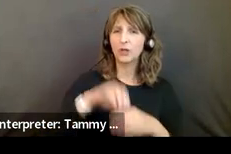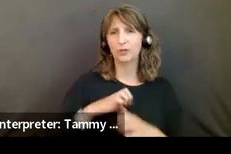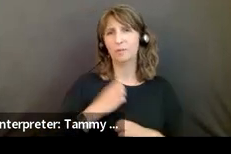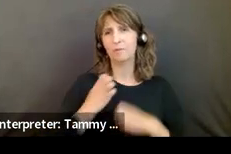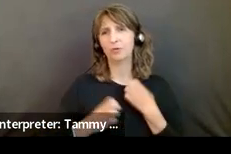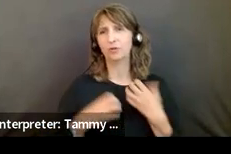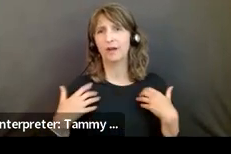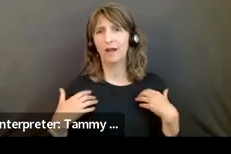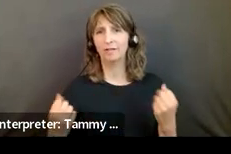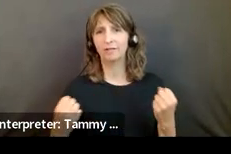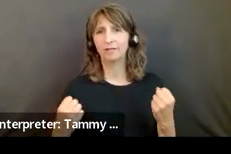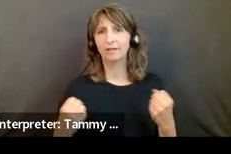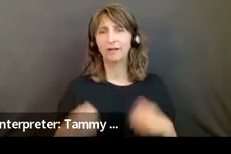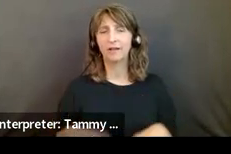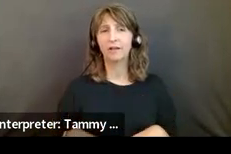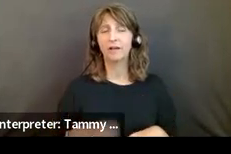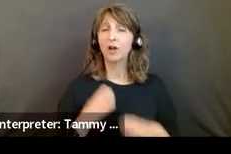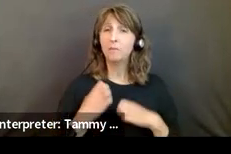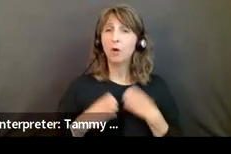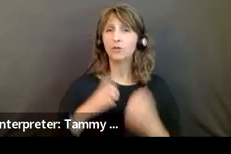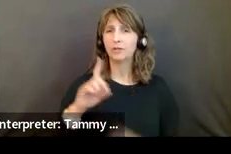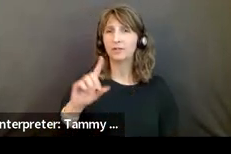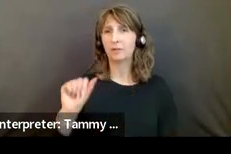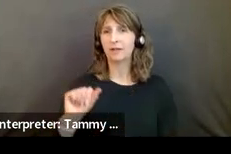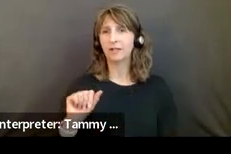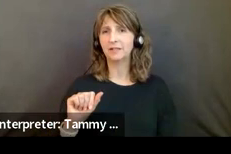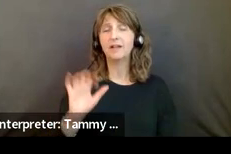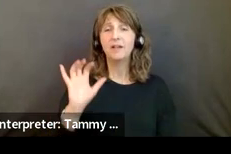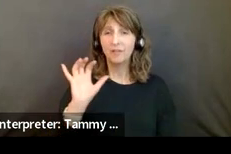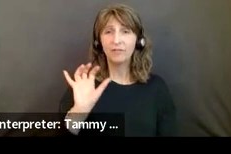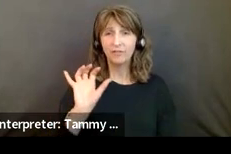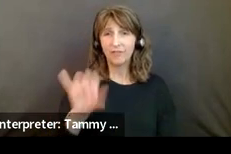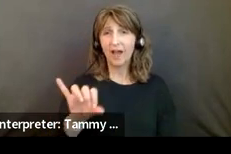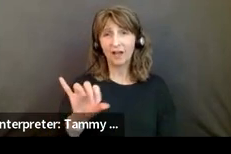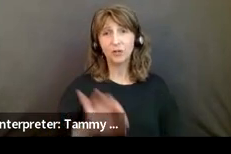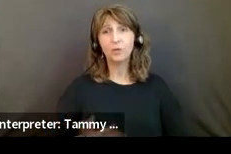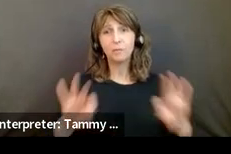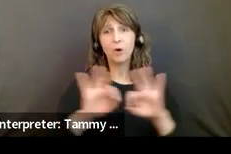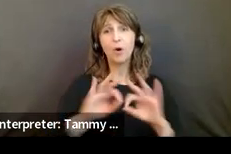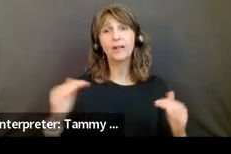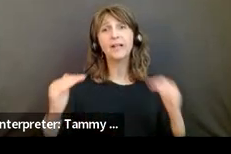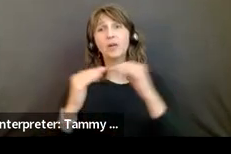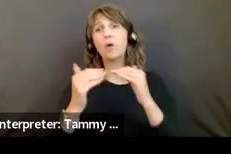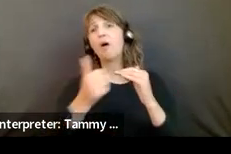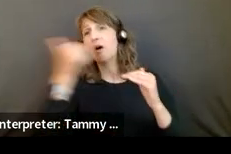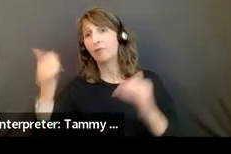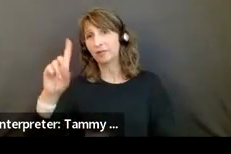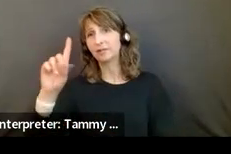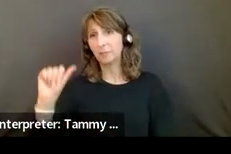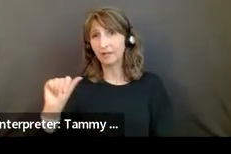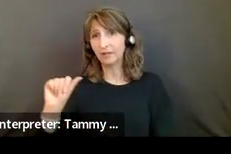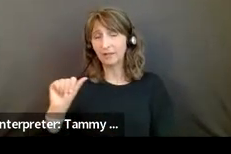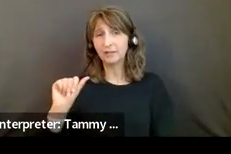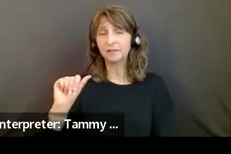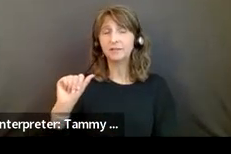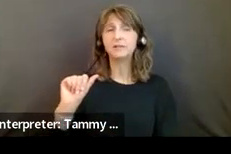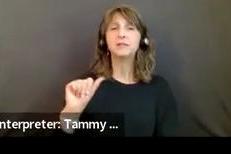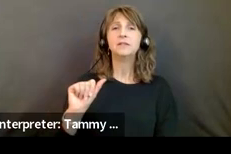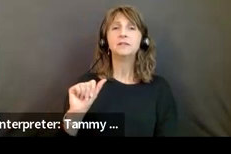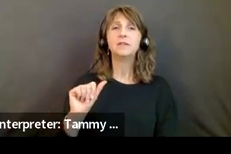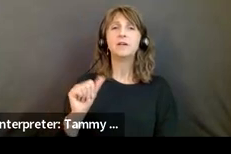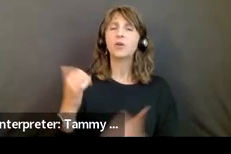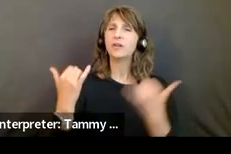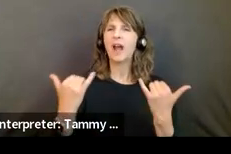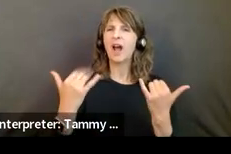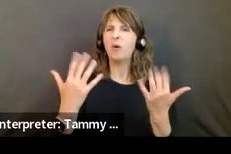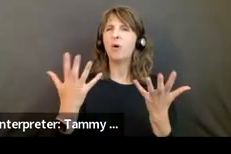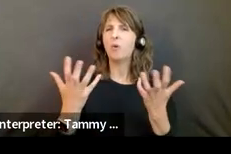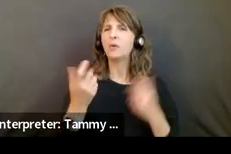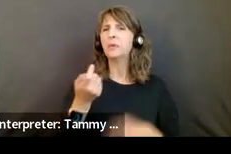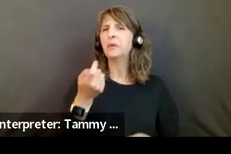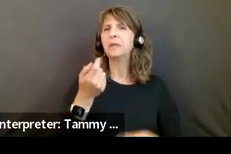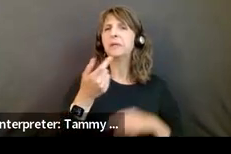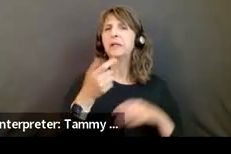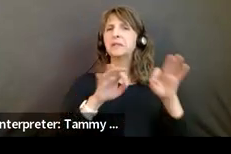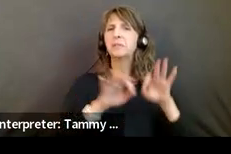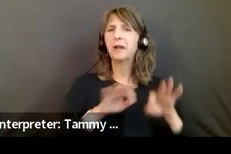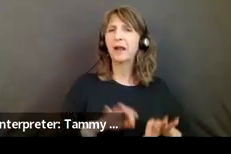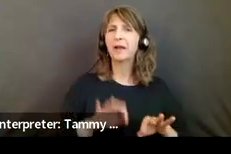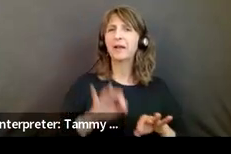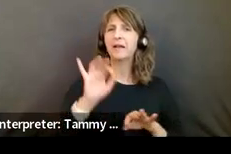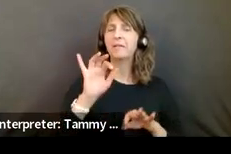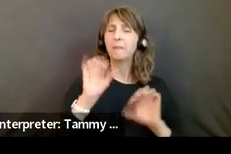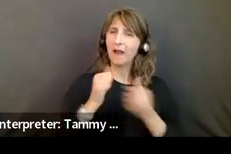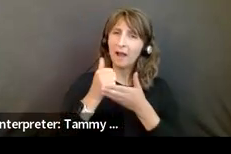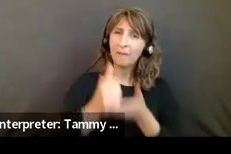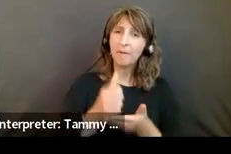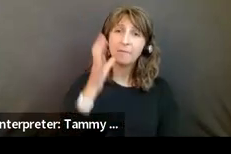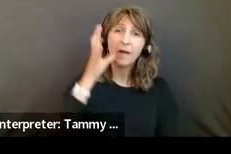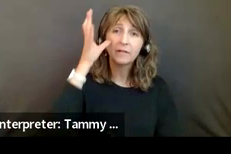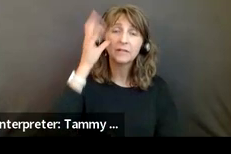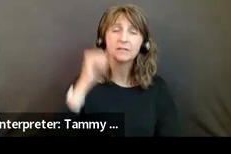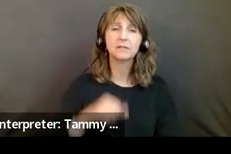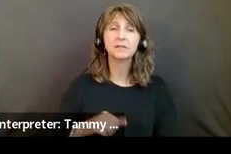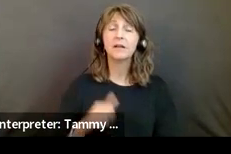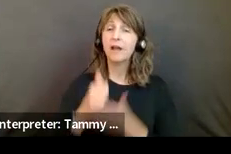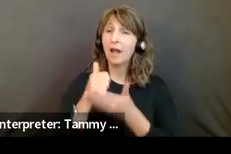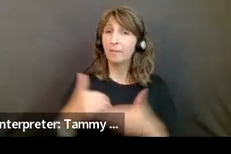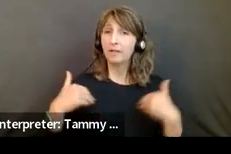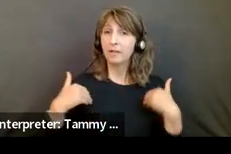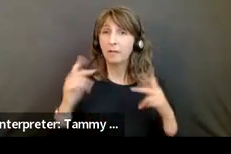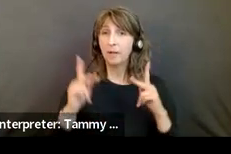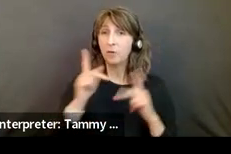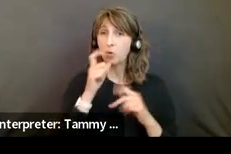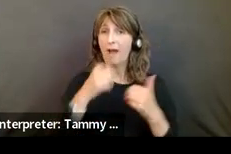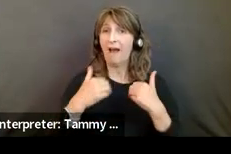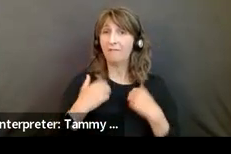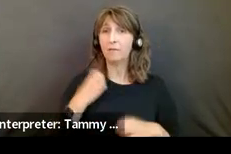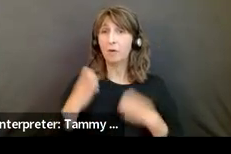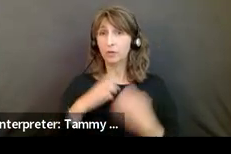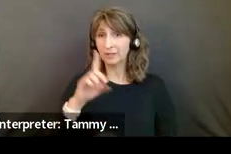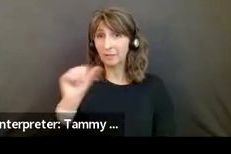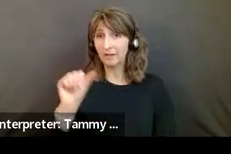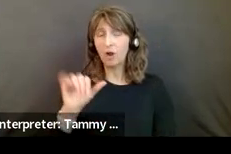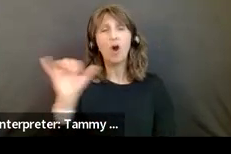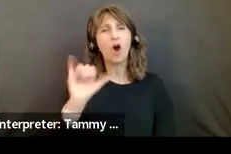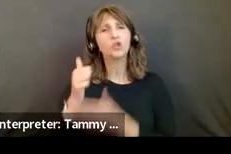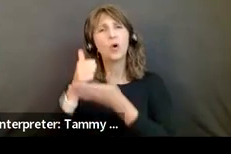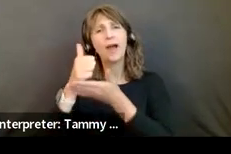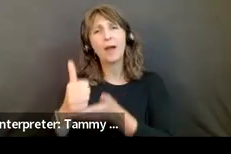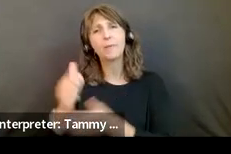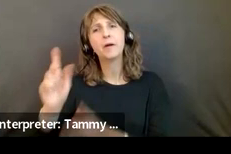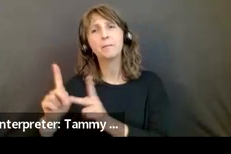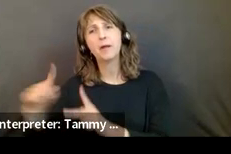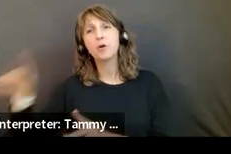And so I would like to shed some light on that would help not only parents. And not only use that have these disabilities but also people and individuals that work with you that have these disabilities.